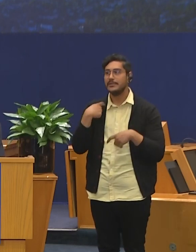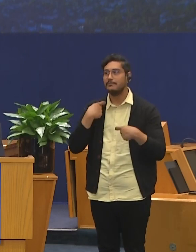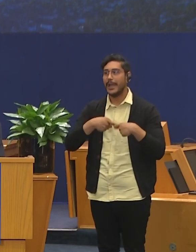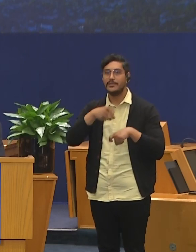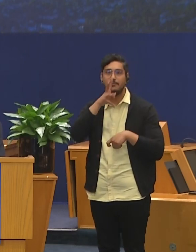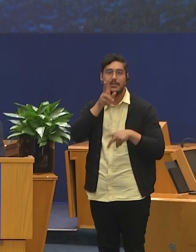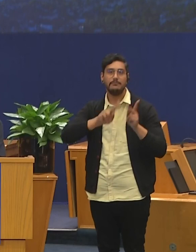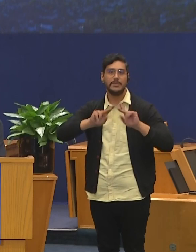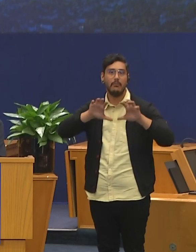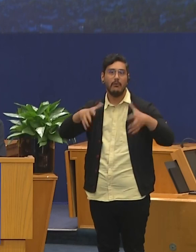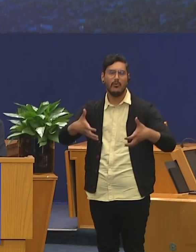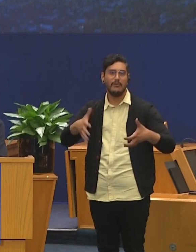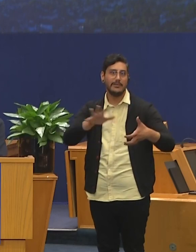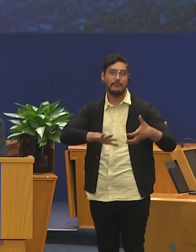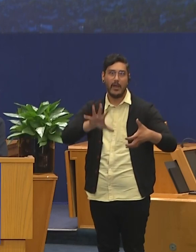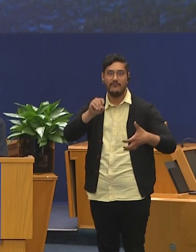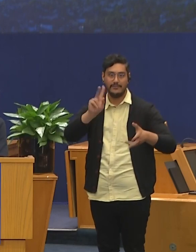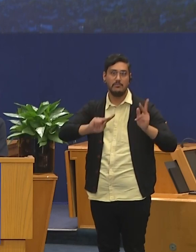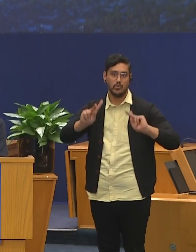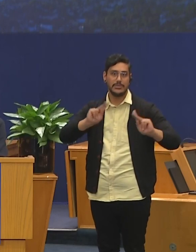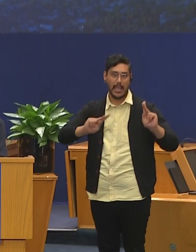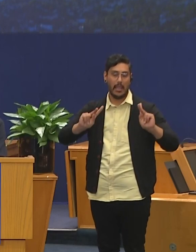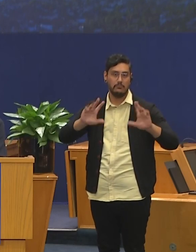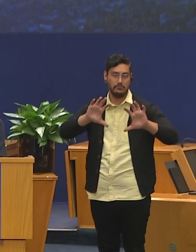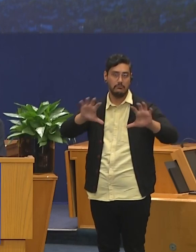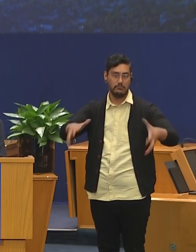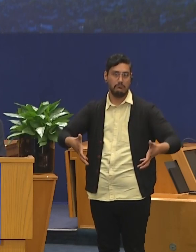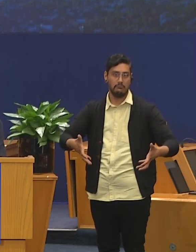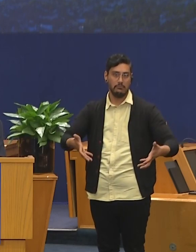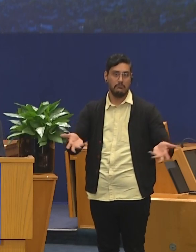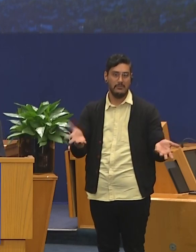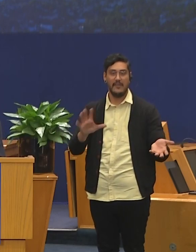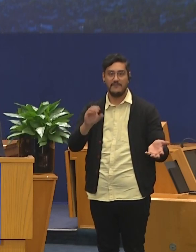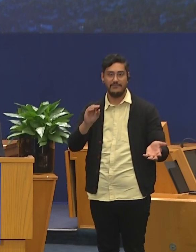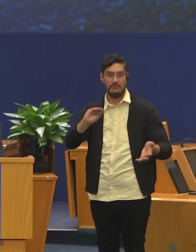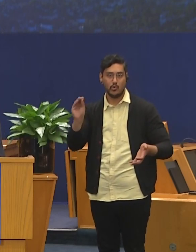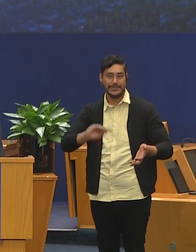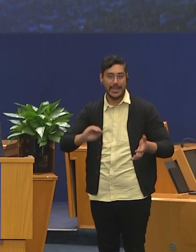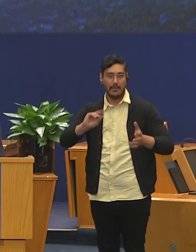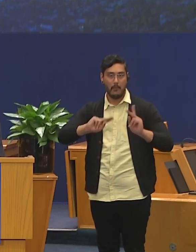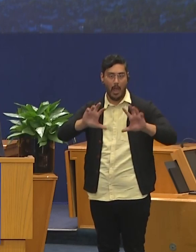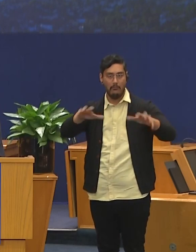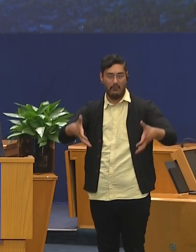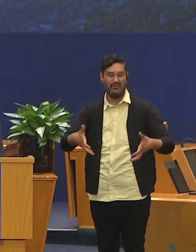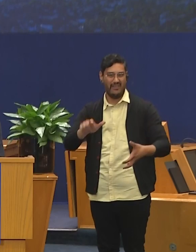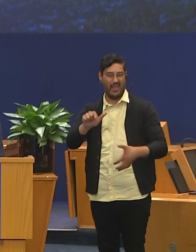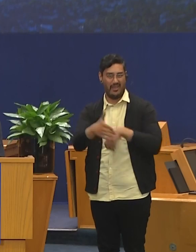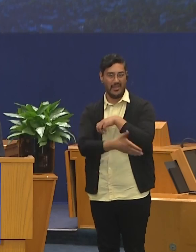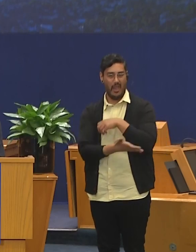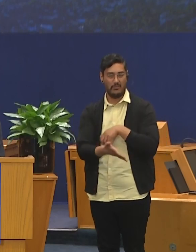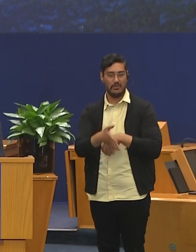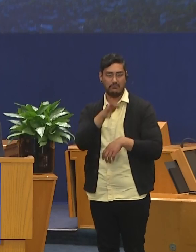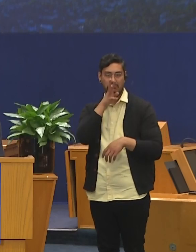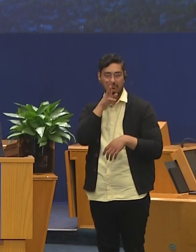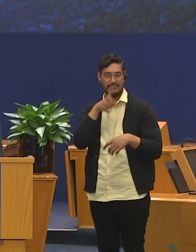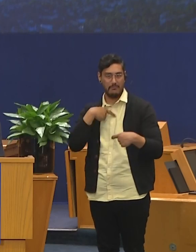LATINEX PEOPLE MAKE UP ABOUT 50 PERCENT OF OUR POPULATION.